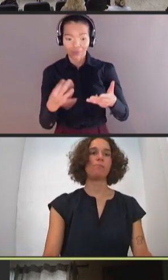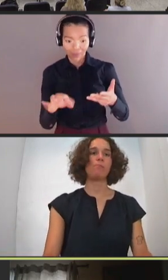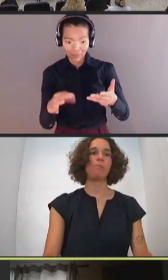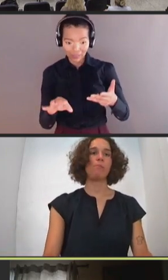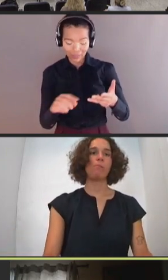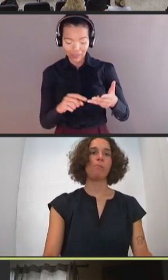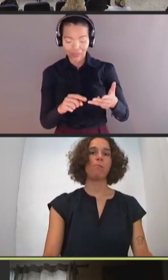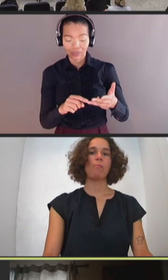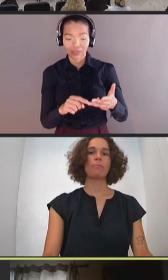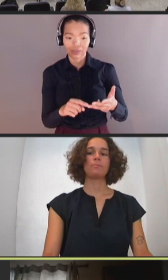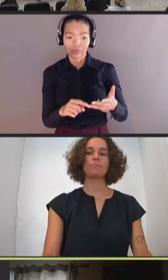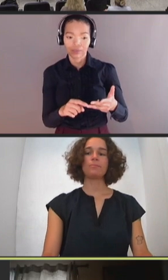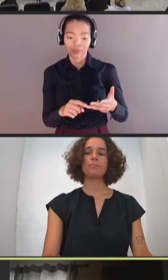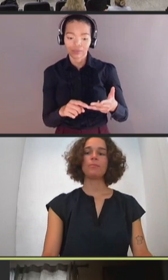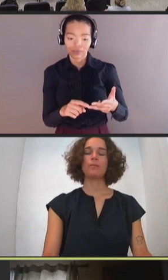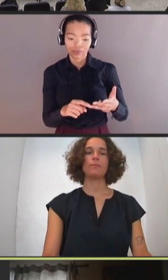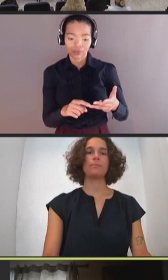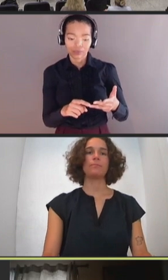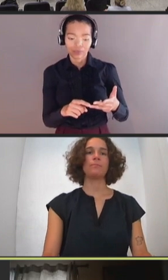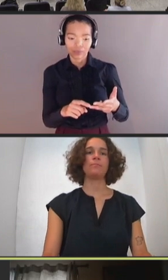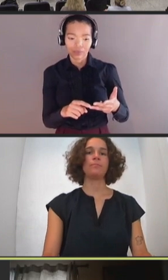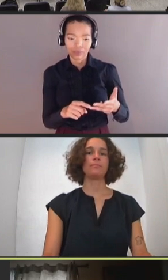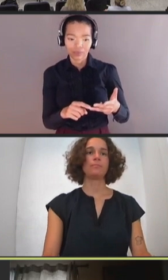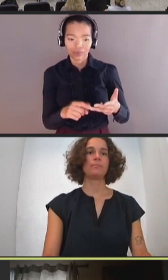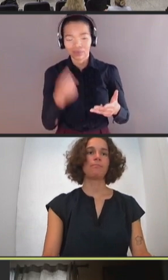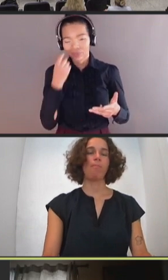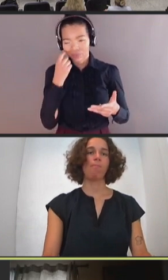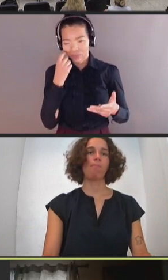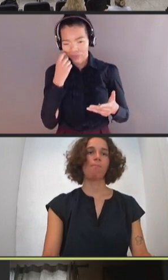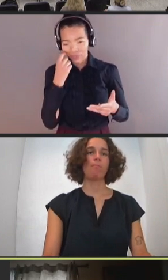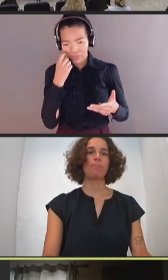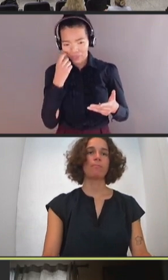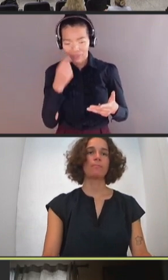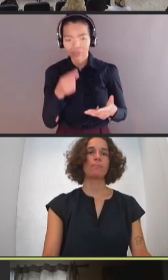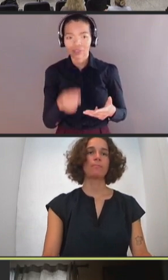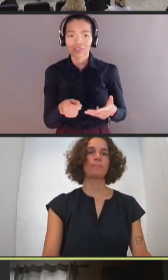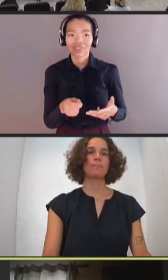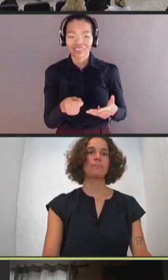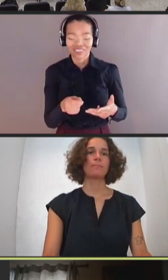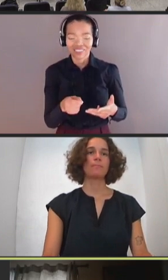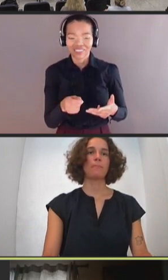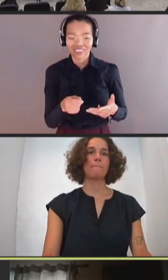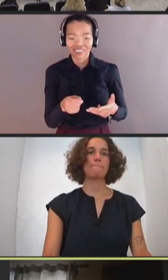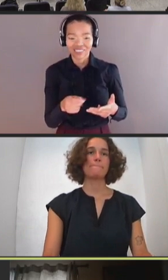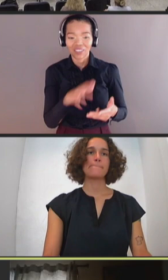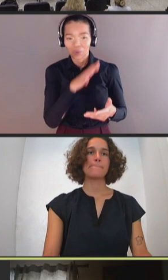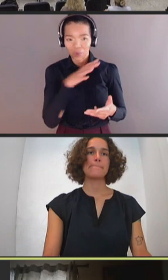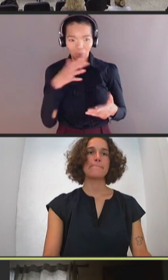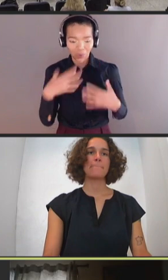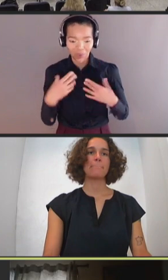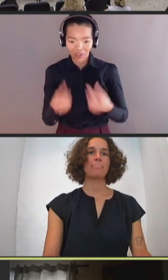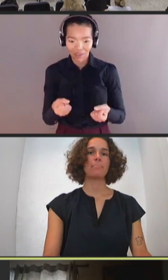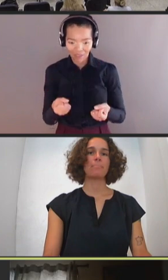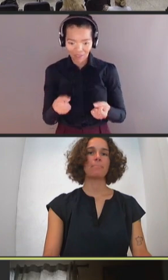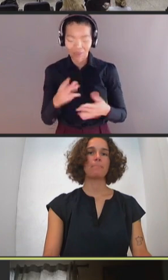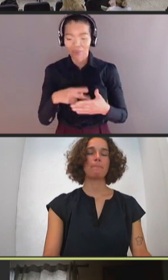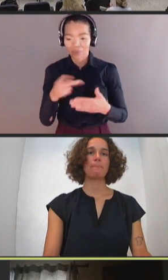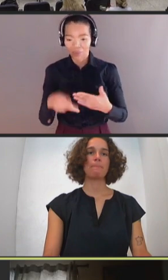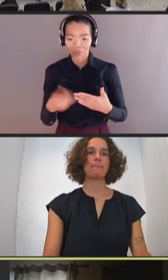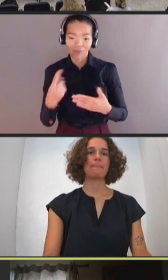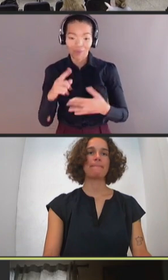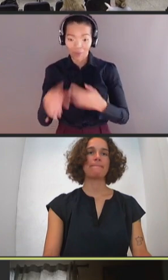as I like considering the most recent, we were awarded the Rural Health Program of the Year.